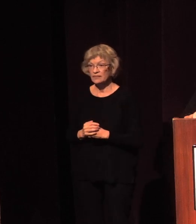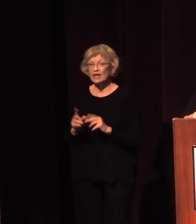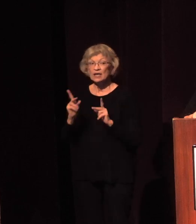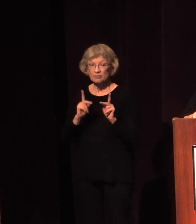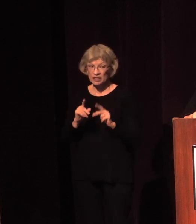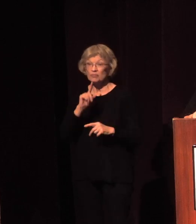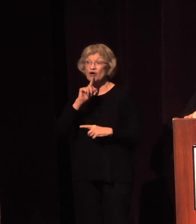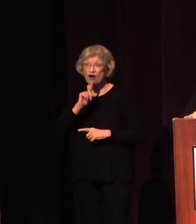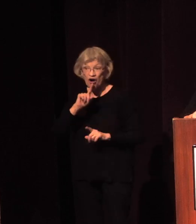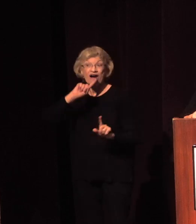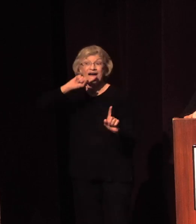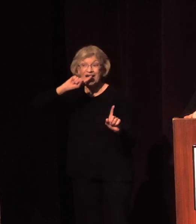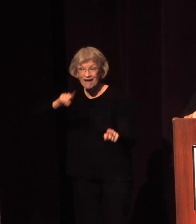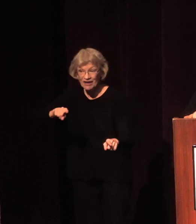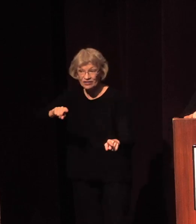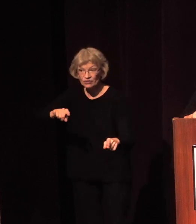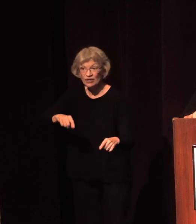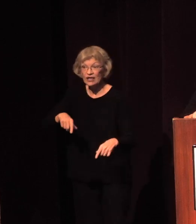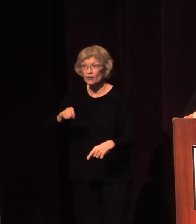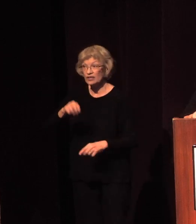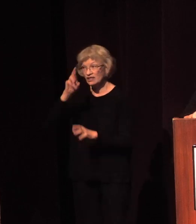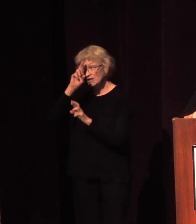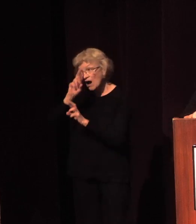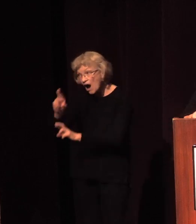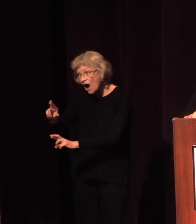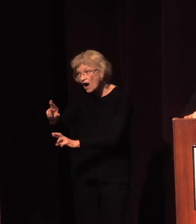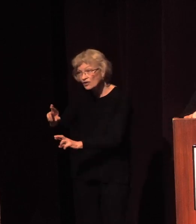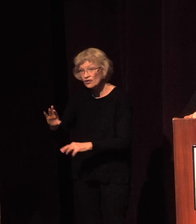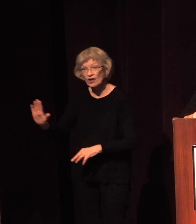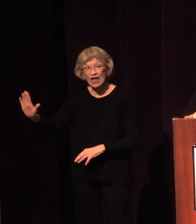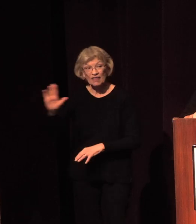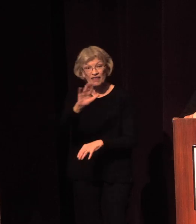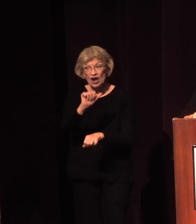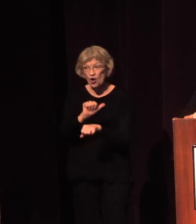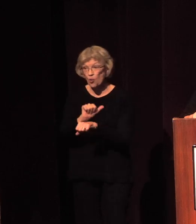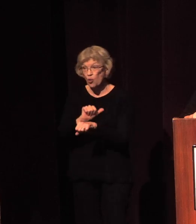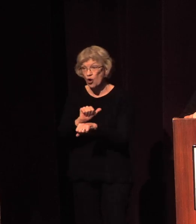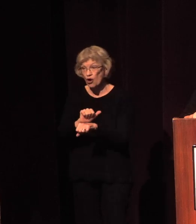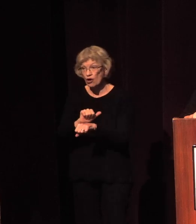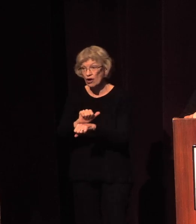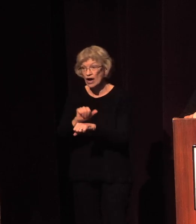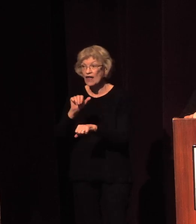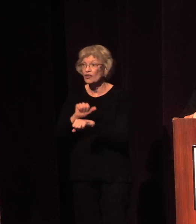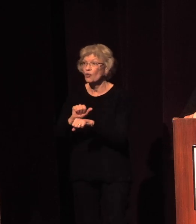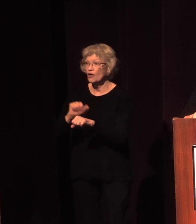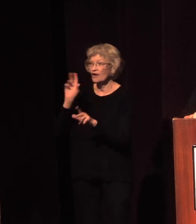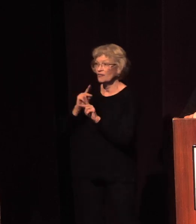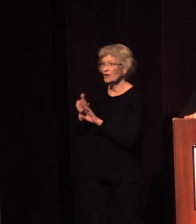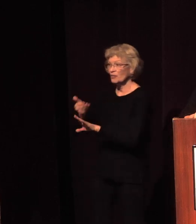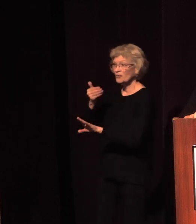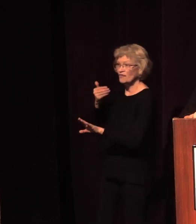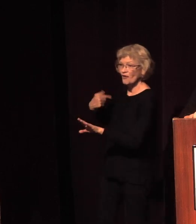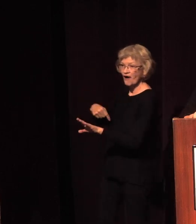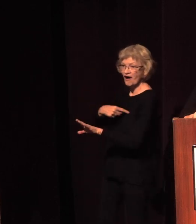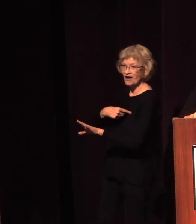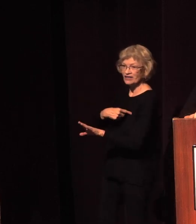all of our groups have contributed to. So please understand that people are responding and we need to honor the work